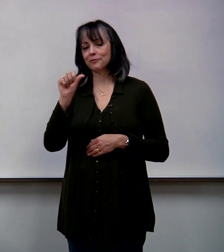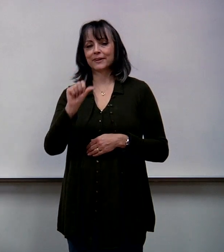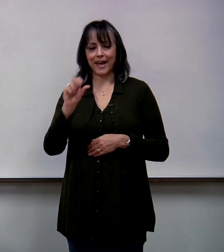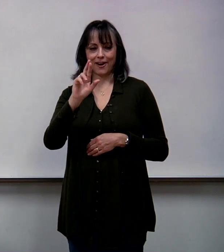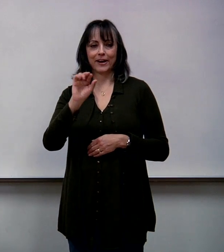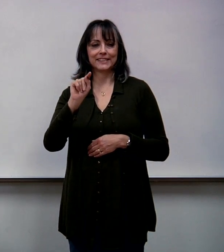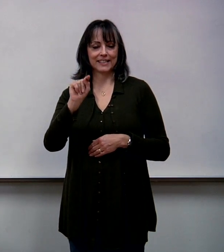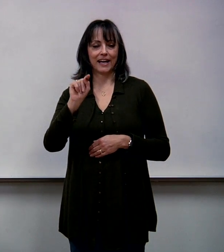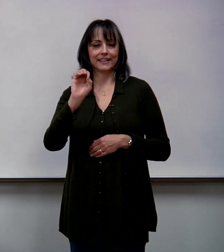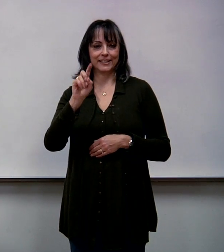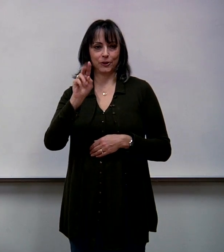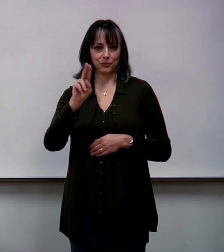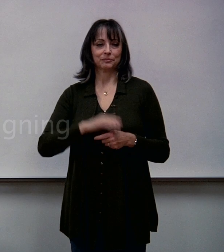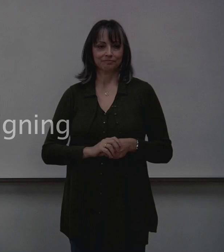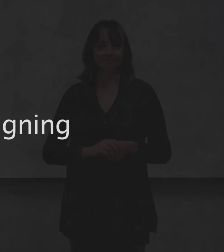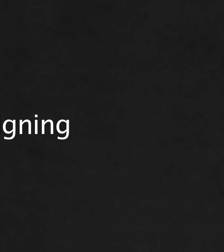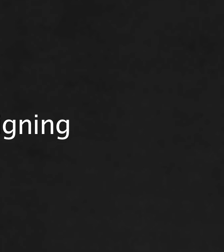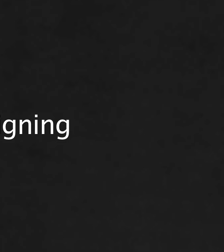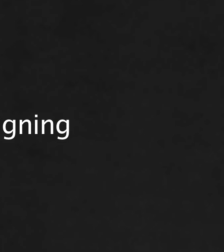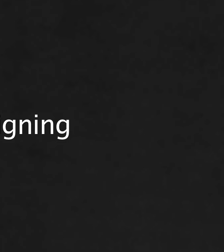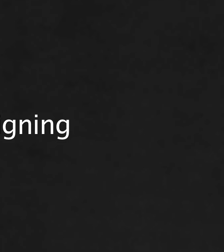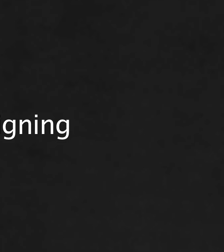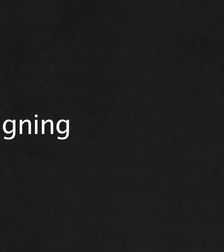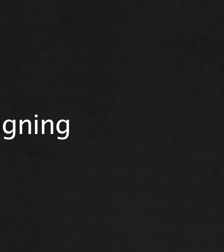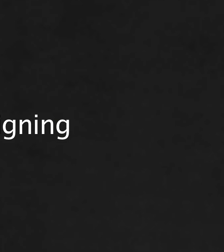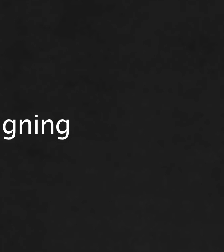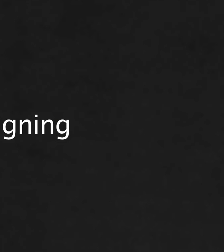Campaigning.